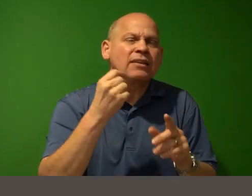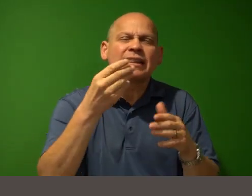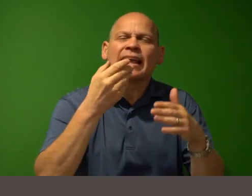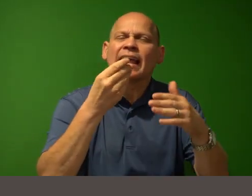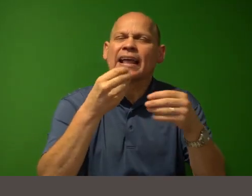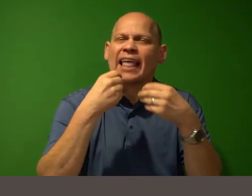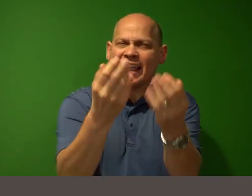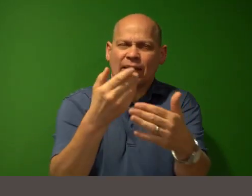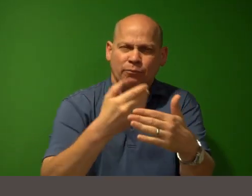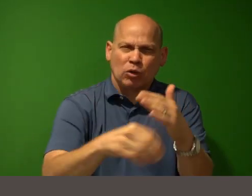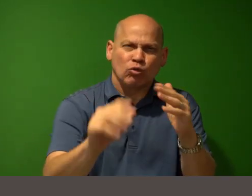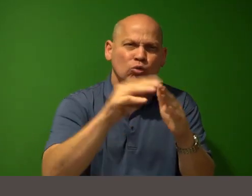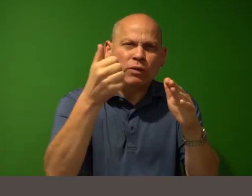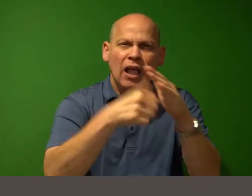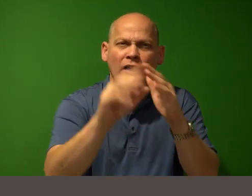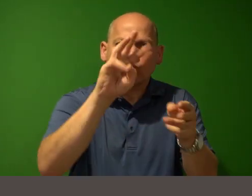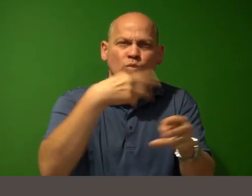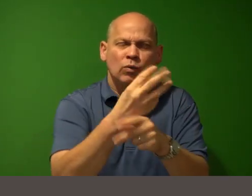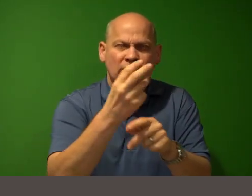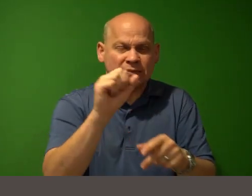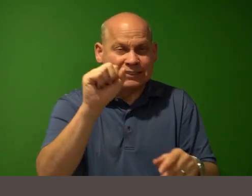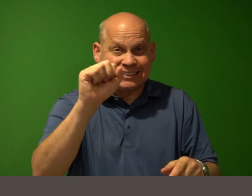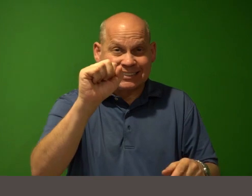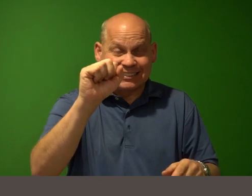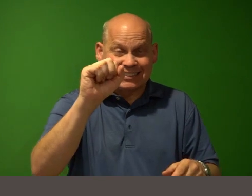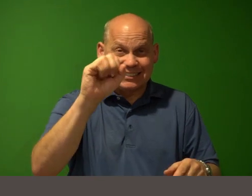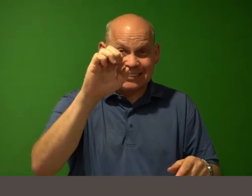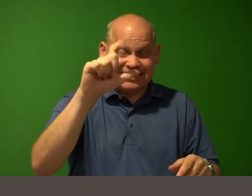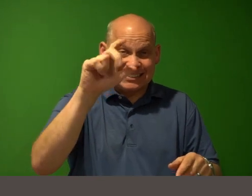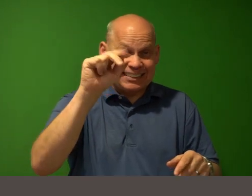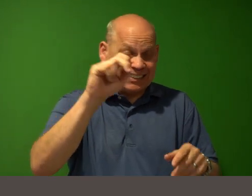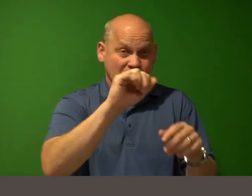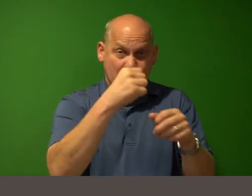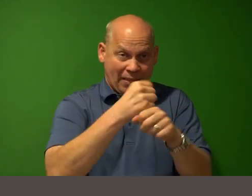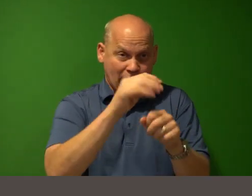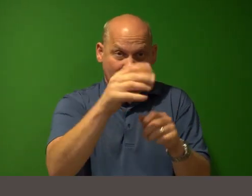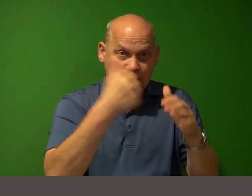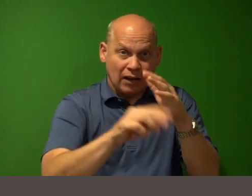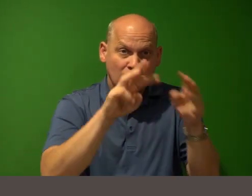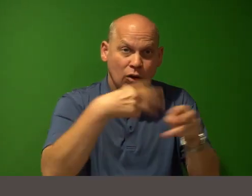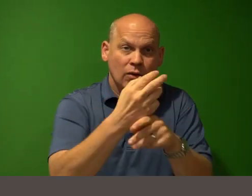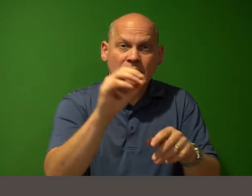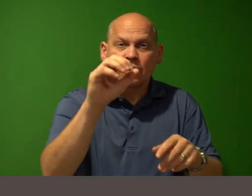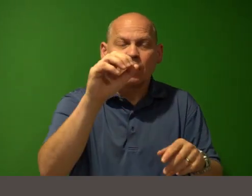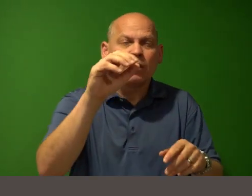Now, Selene, the main character of Underworld, was inspired by Selene Gallio.